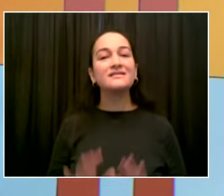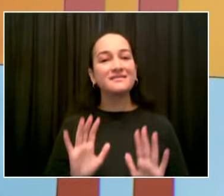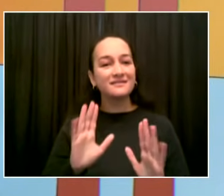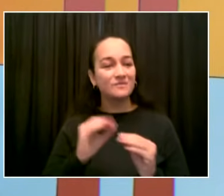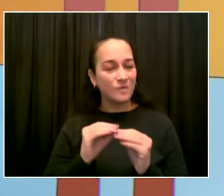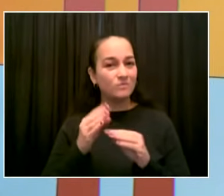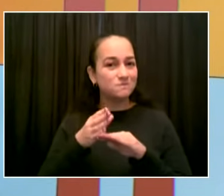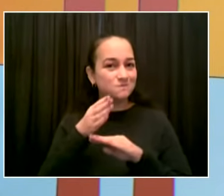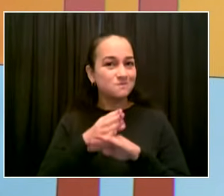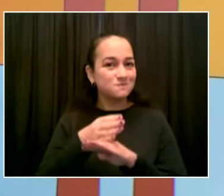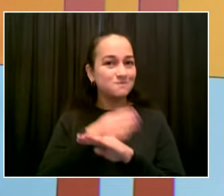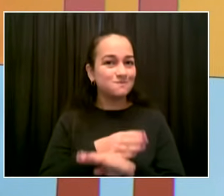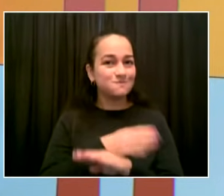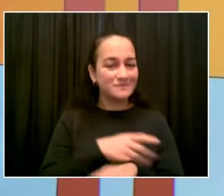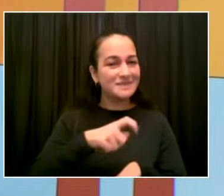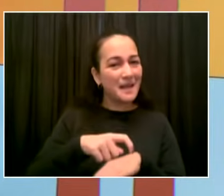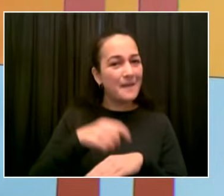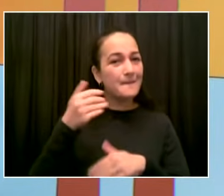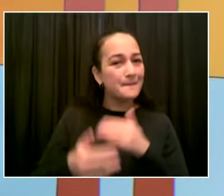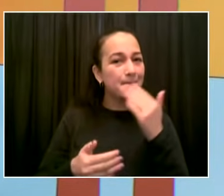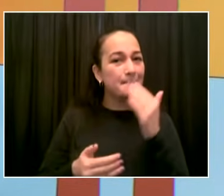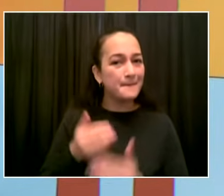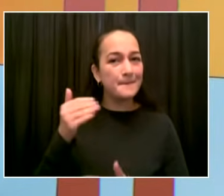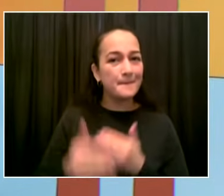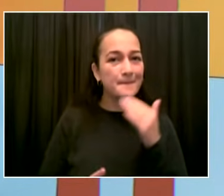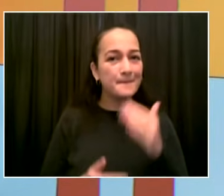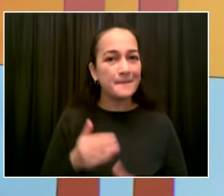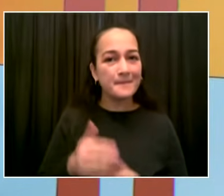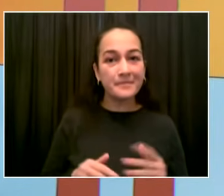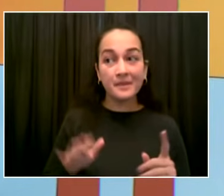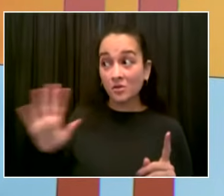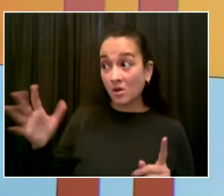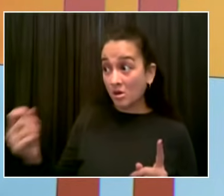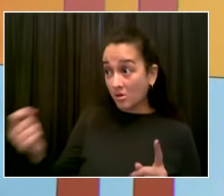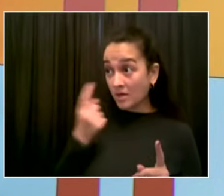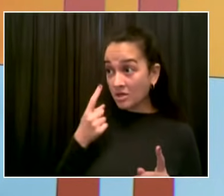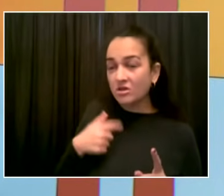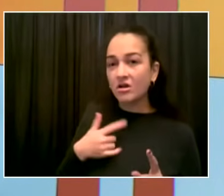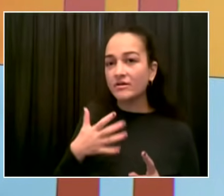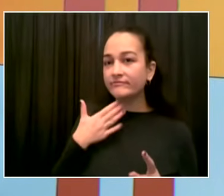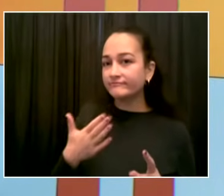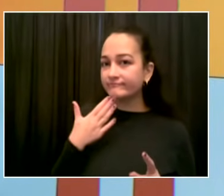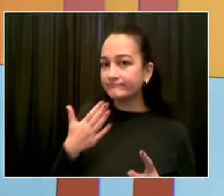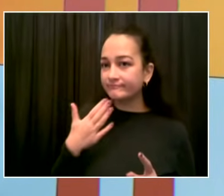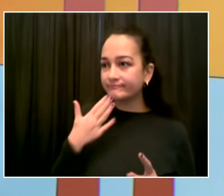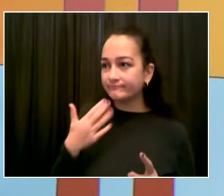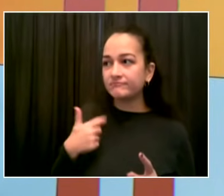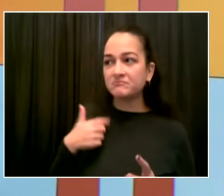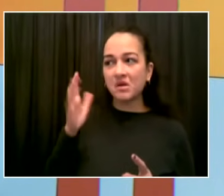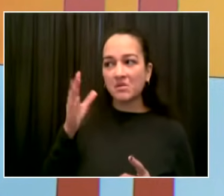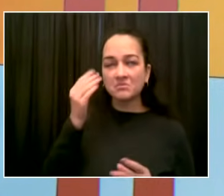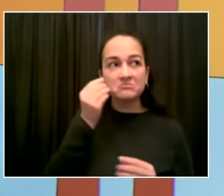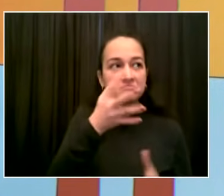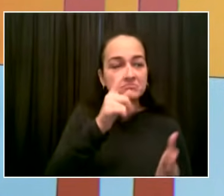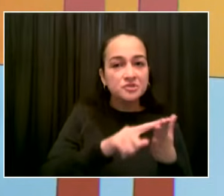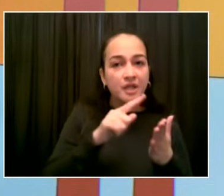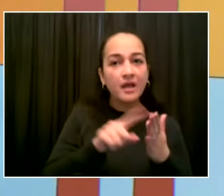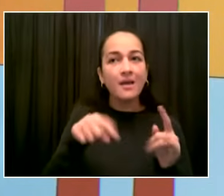POSSIBILITY. IT'S SOMETHING THAT HAS BEEN